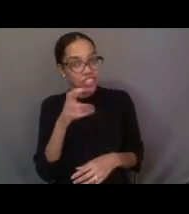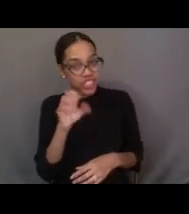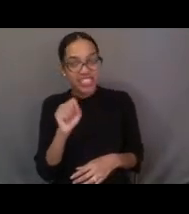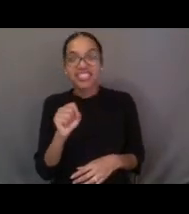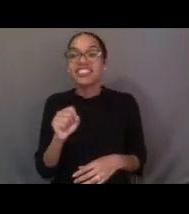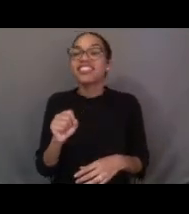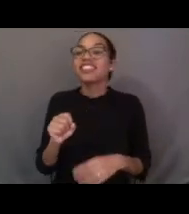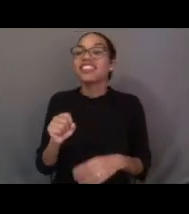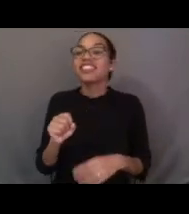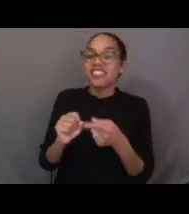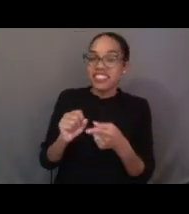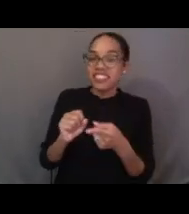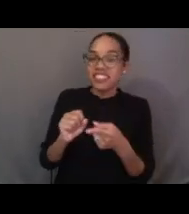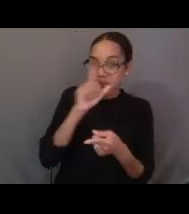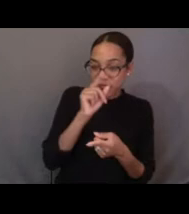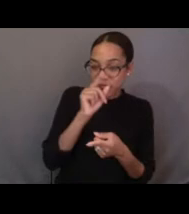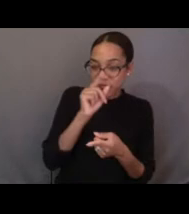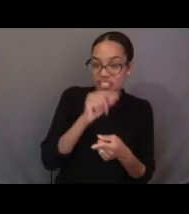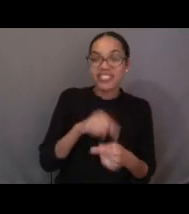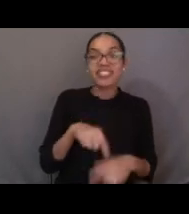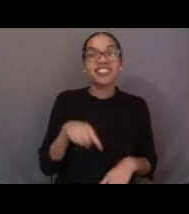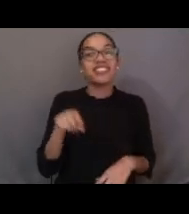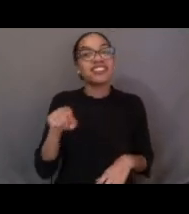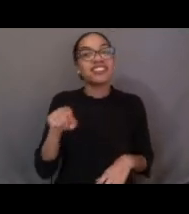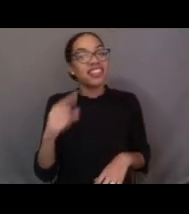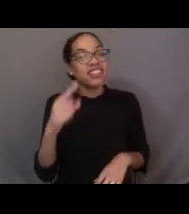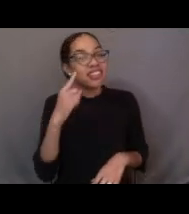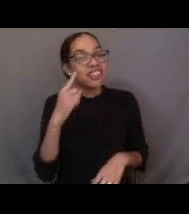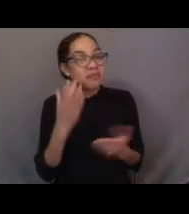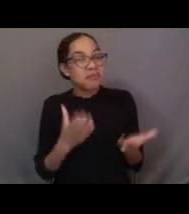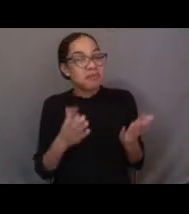Sloan says, seagulls, Claire thinks may be big fish.